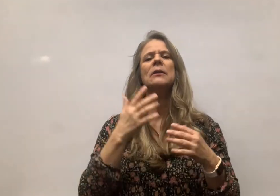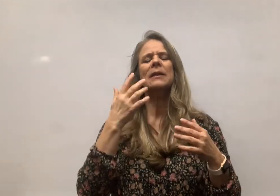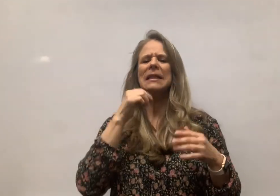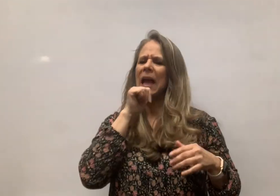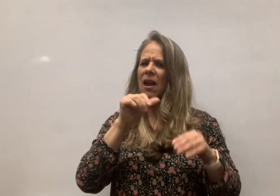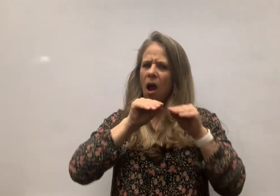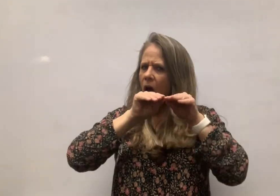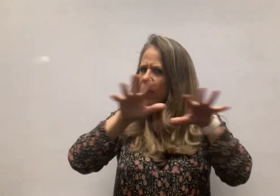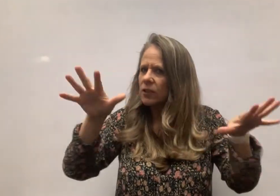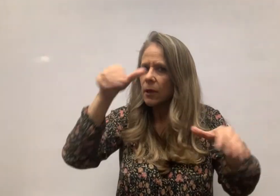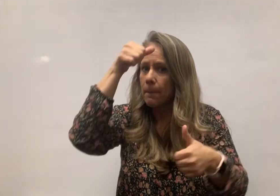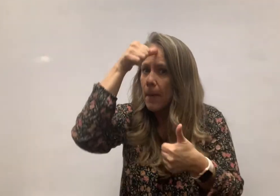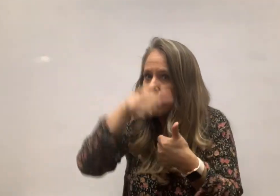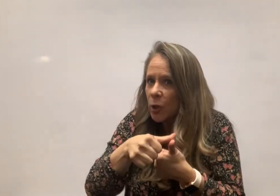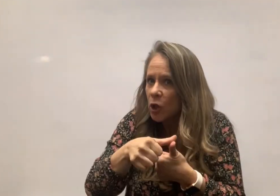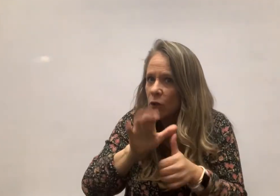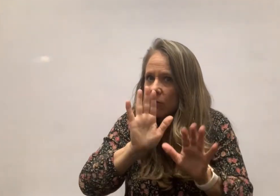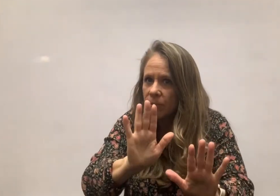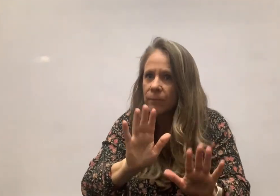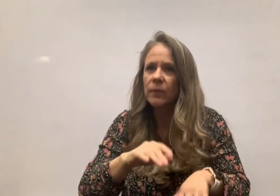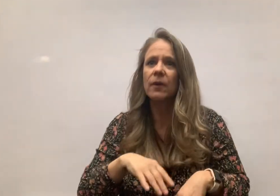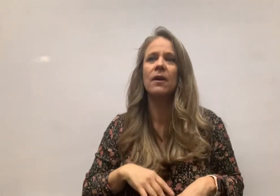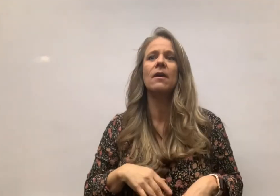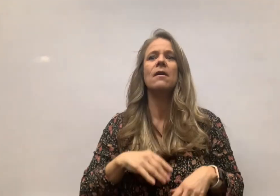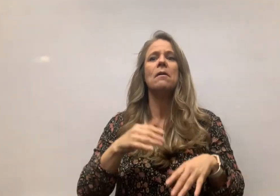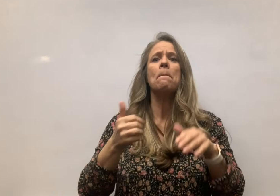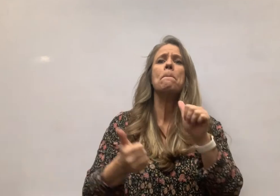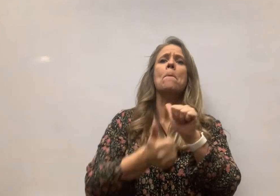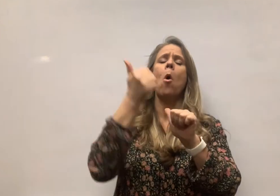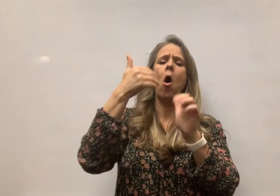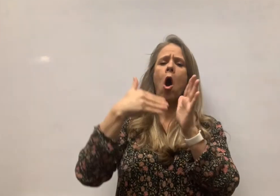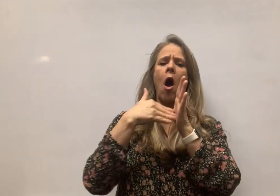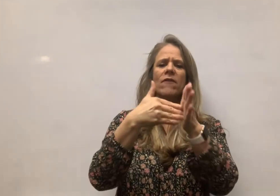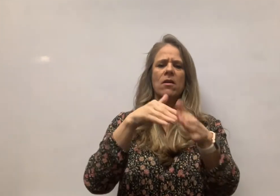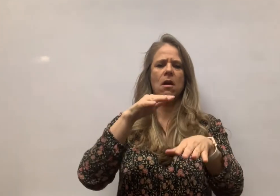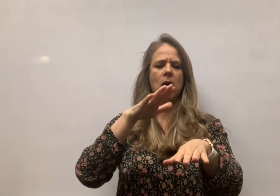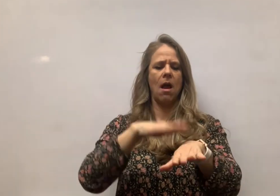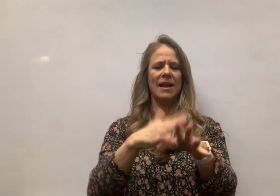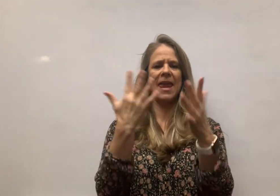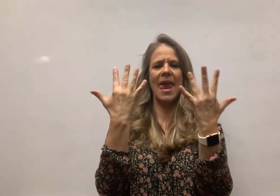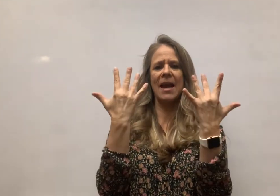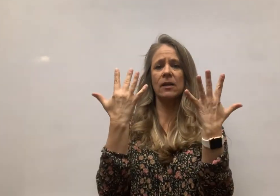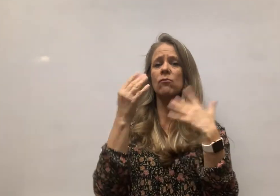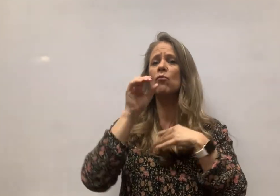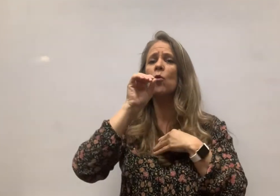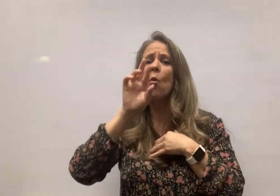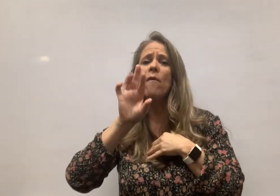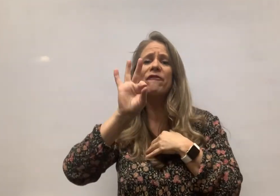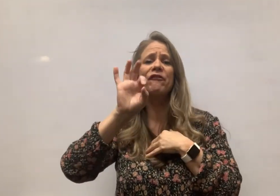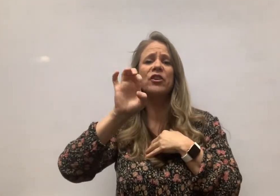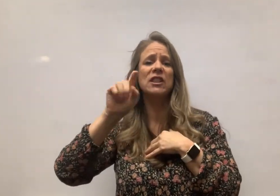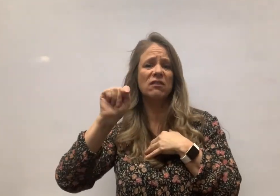Again, it is not contagious-just remember that. It is most often on hands or feet.